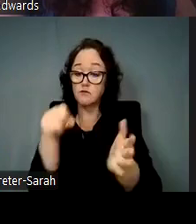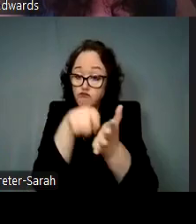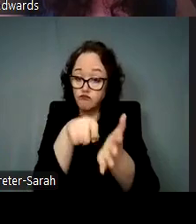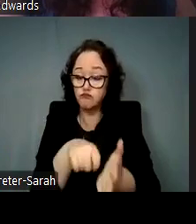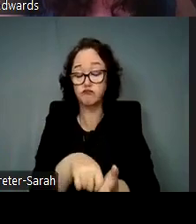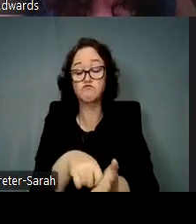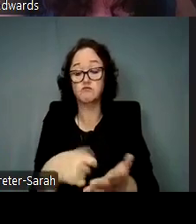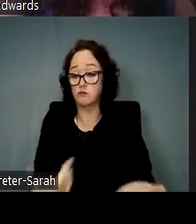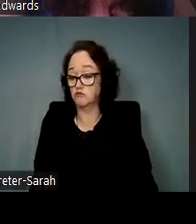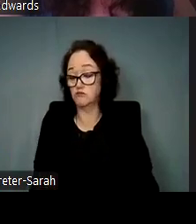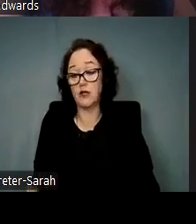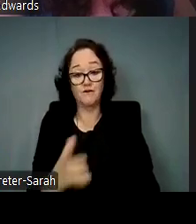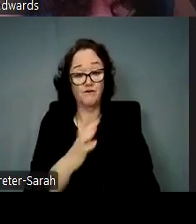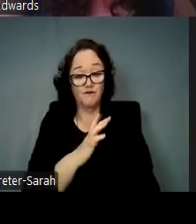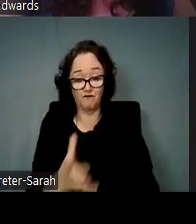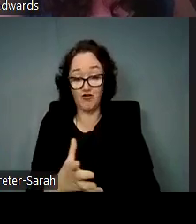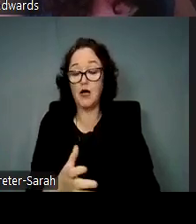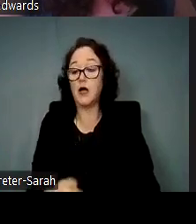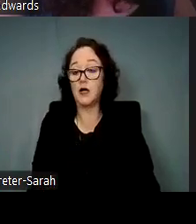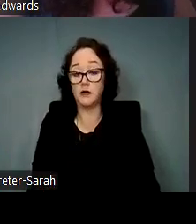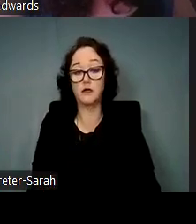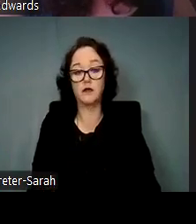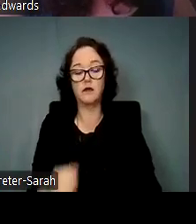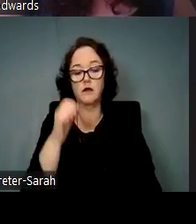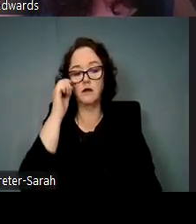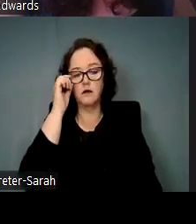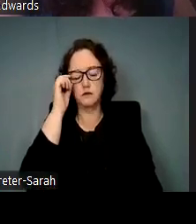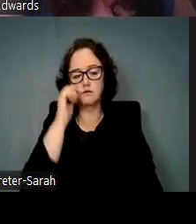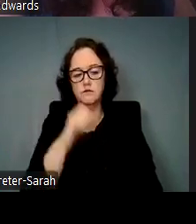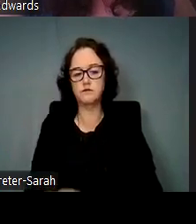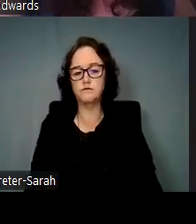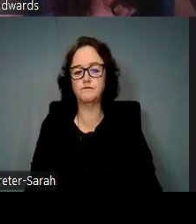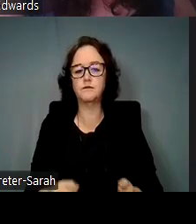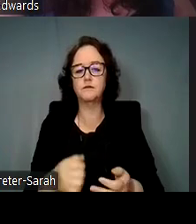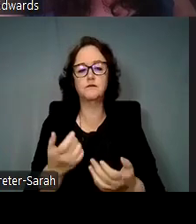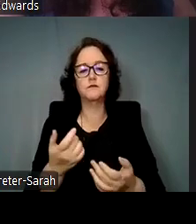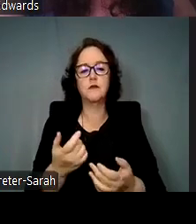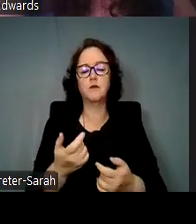say, oh, the number of comments really mattered. I don't think that's as true anymore. So just know that any comments are